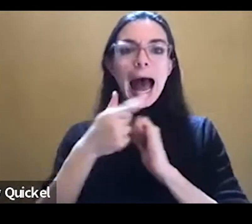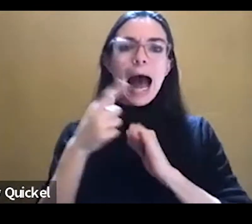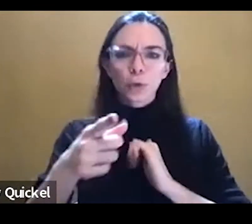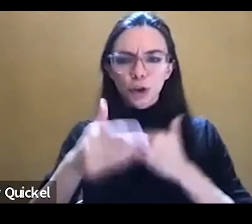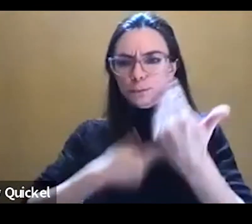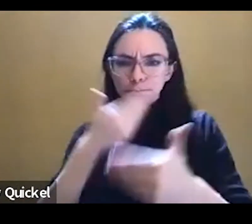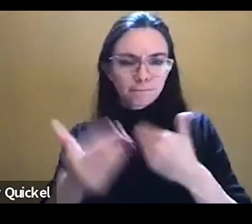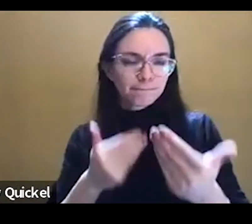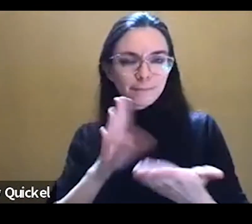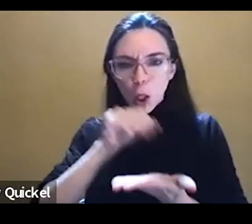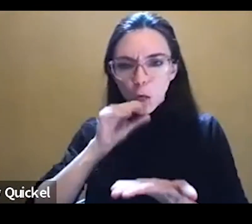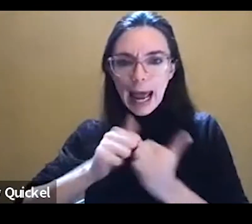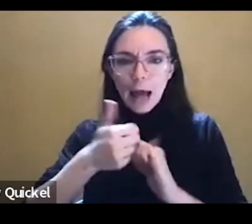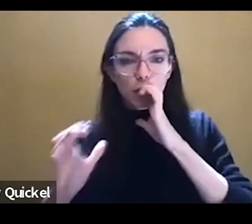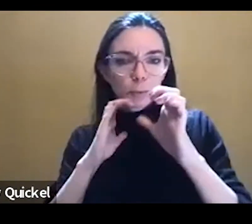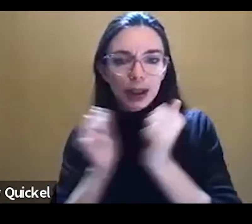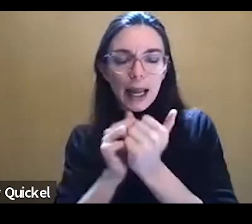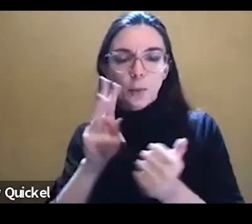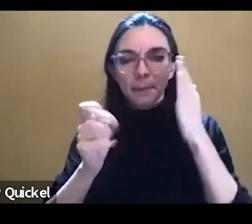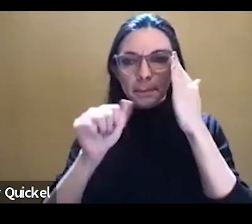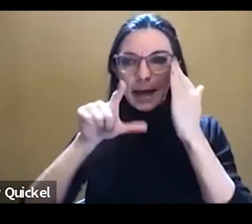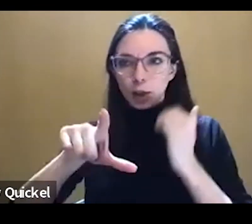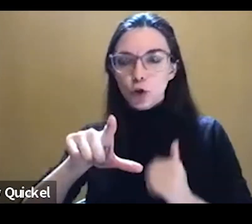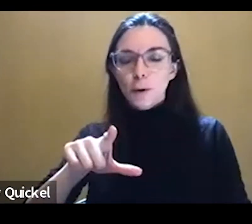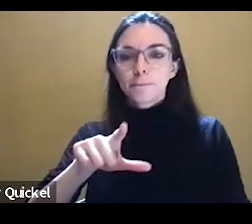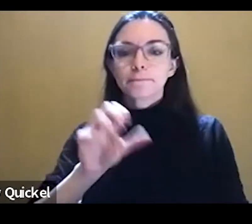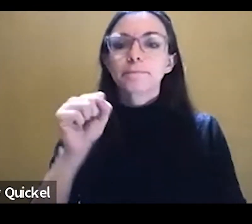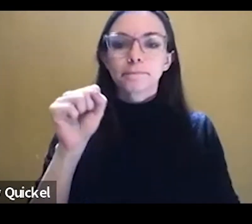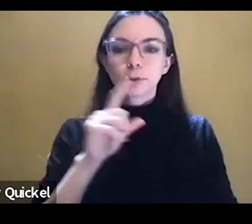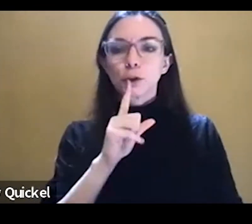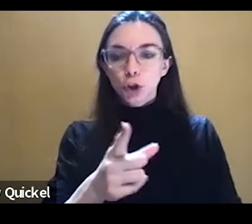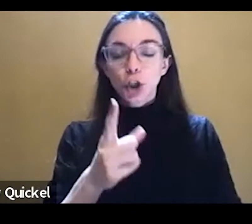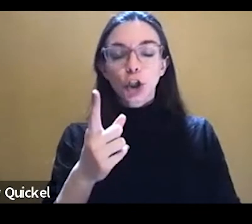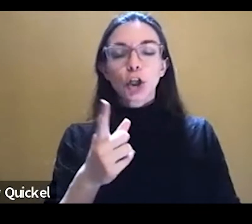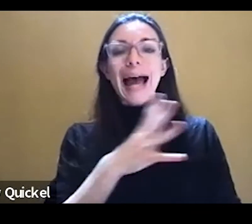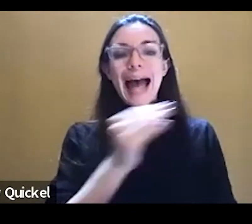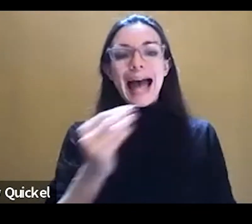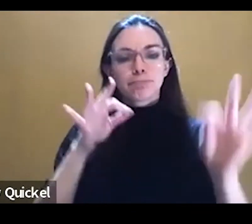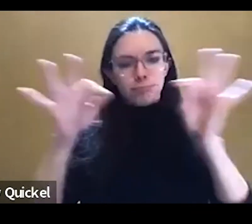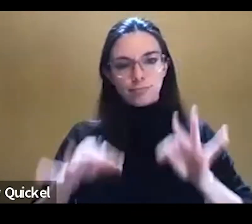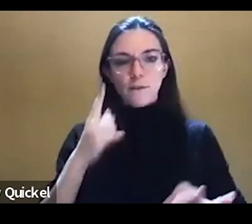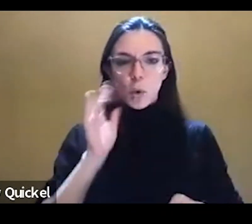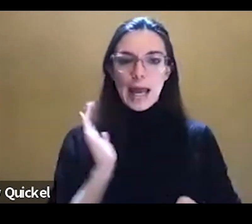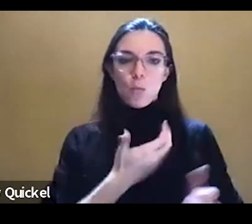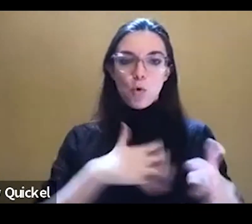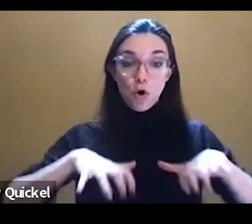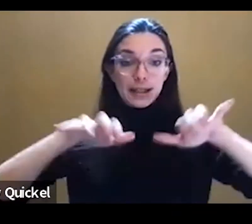learning to communicate with Michael? Sabina: Sure, and just for our audience, I am a